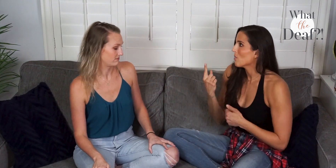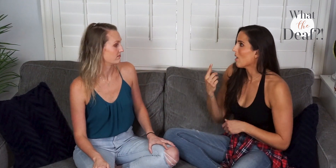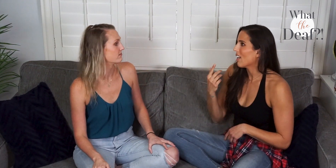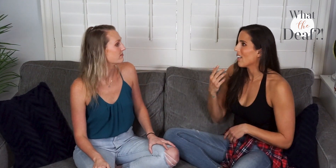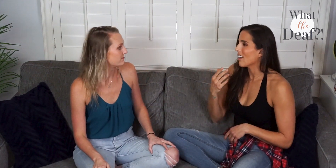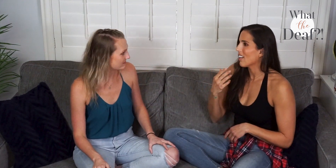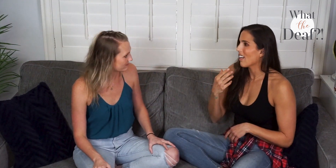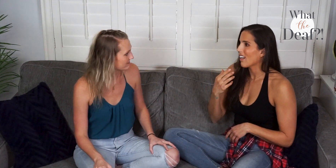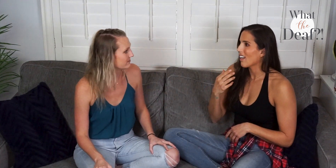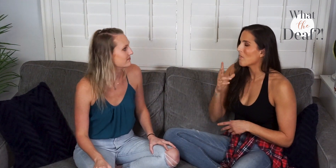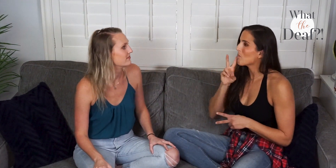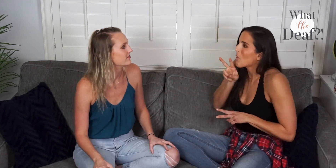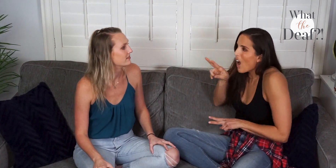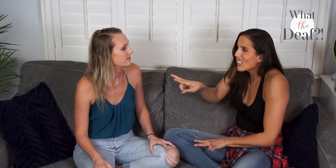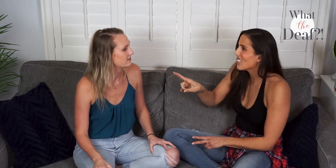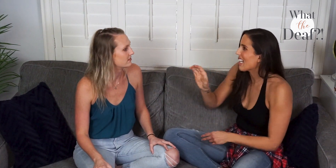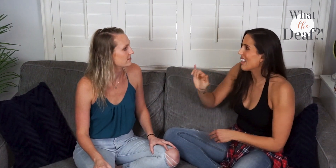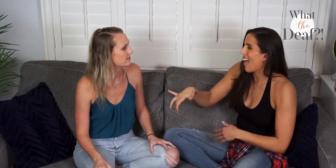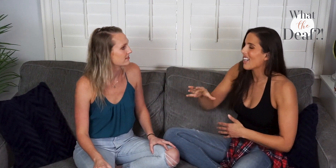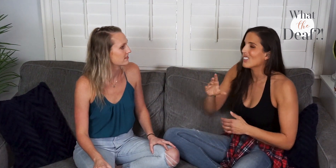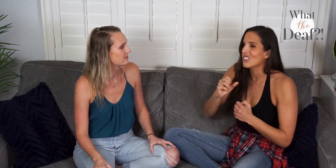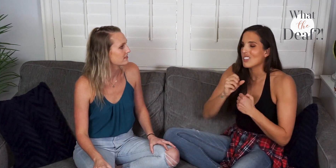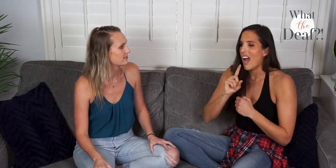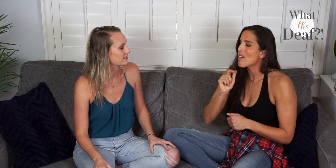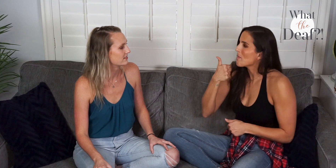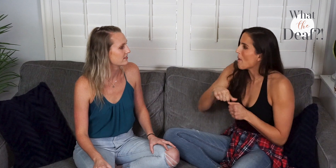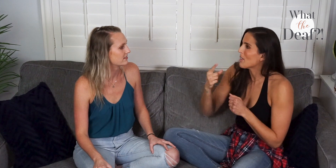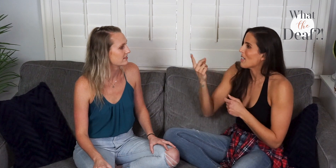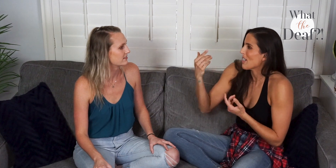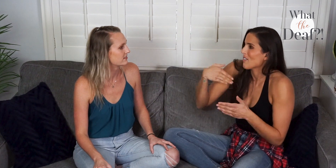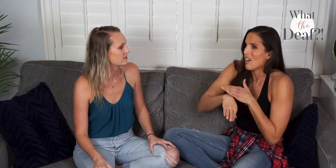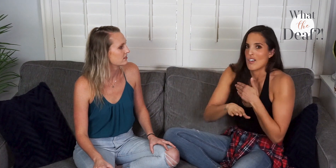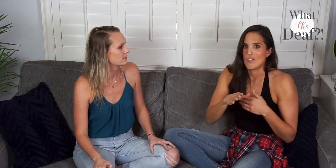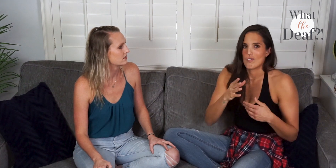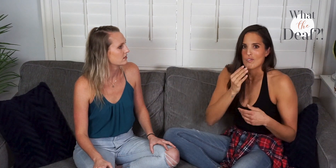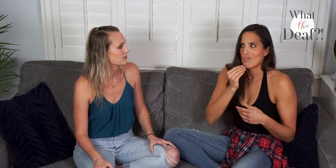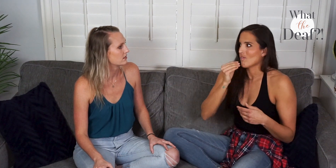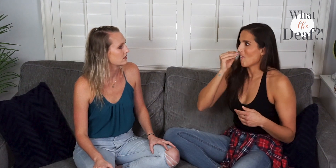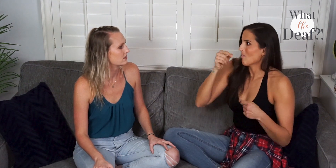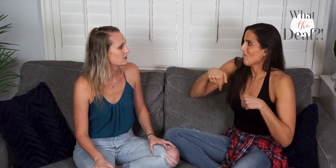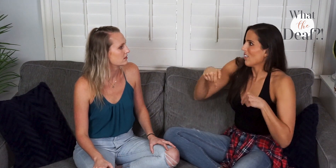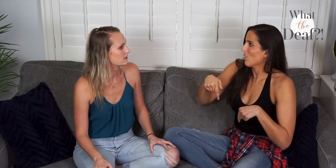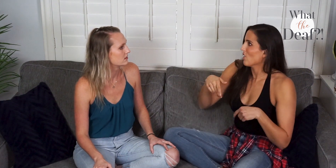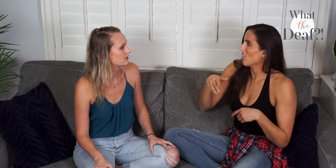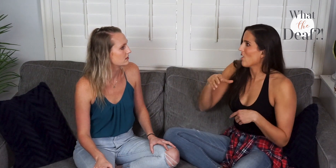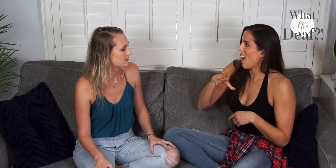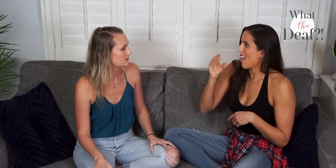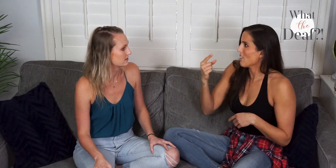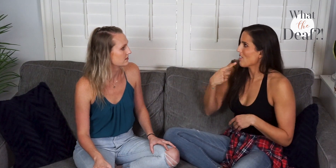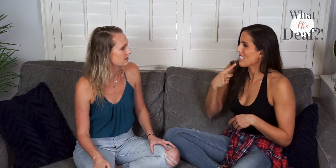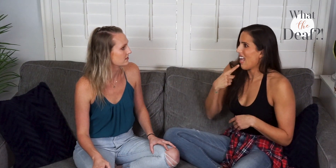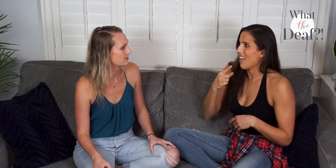for everyone and watching your journey, I remember when you walked into my home here and you said